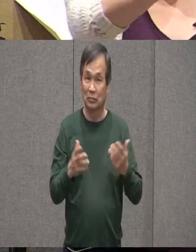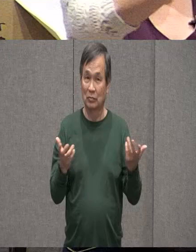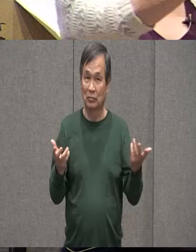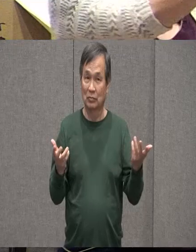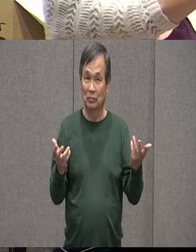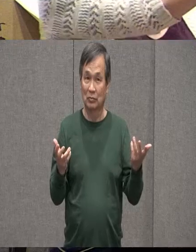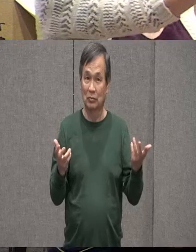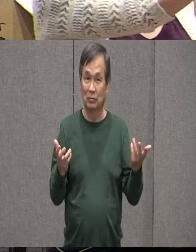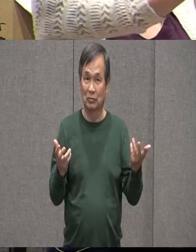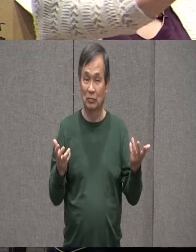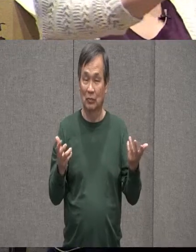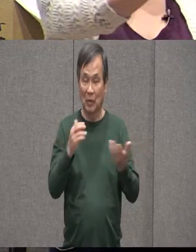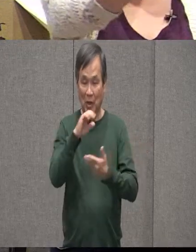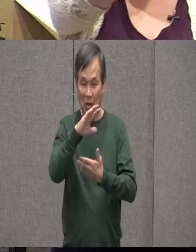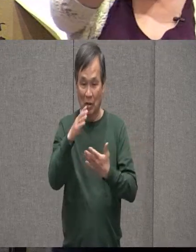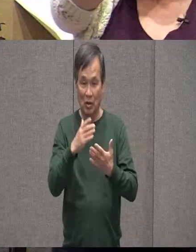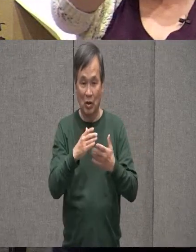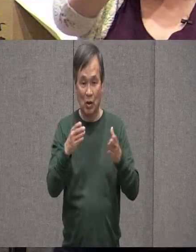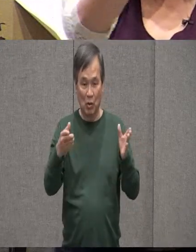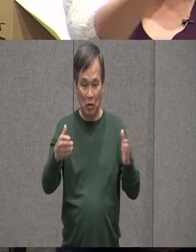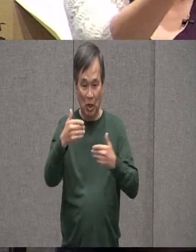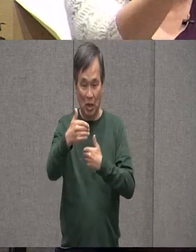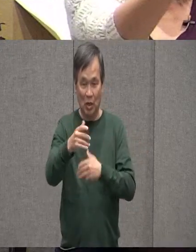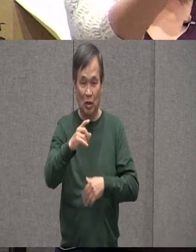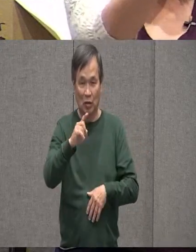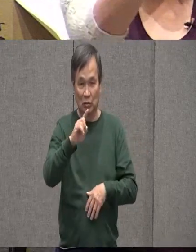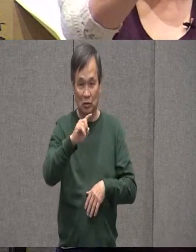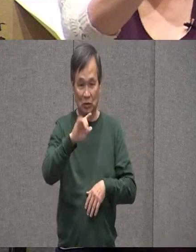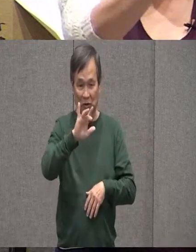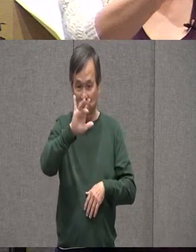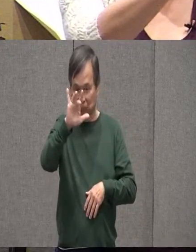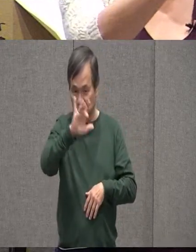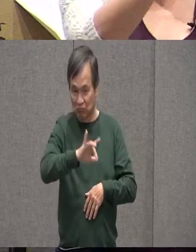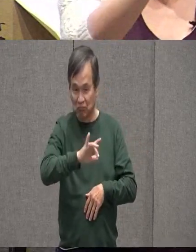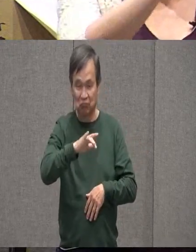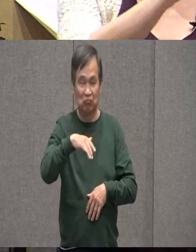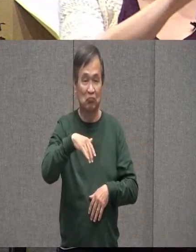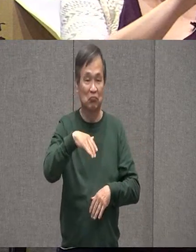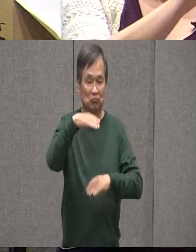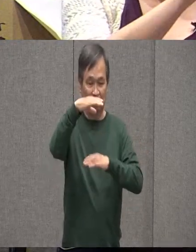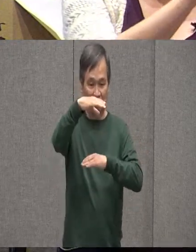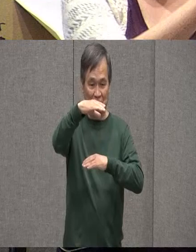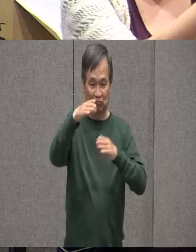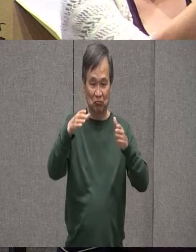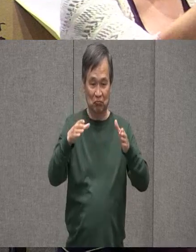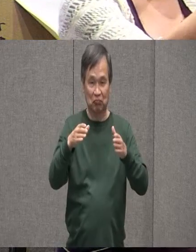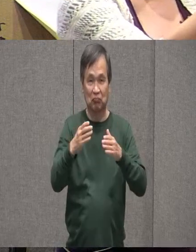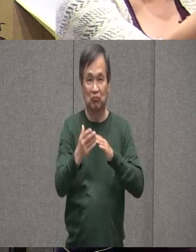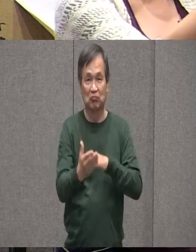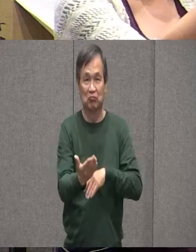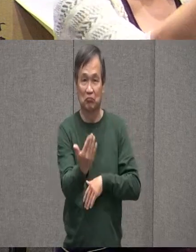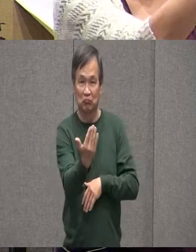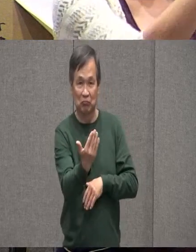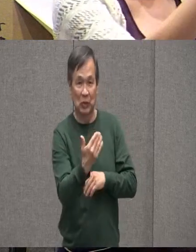and I could have all the walls and the ceiling in my little room that I could use. You could even try stacking some on top of each other